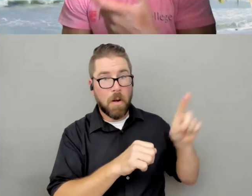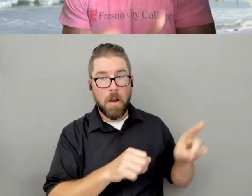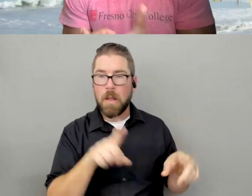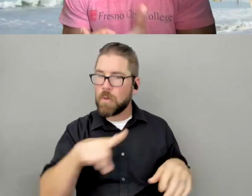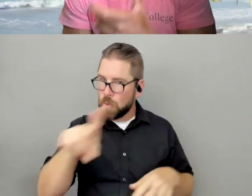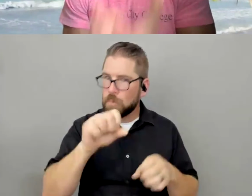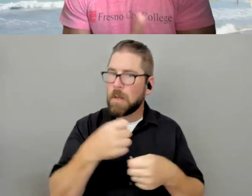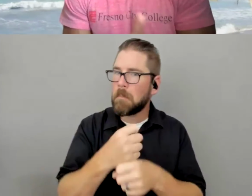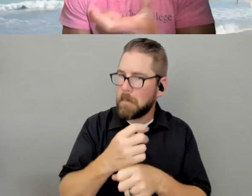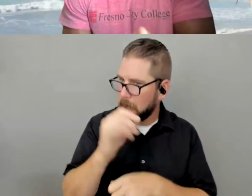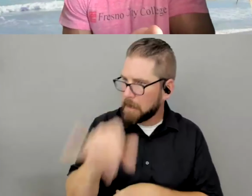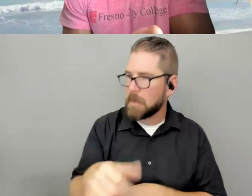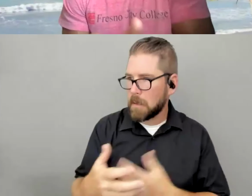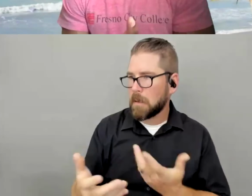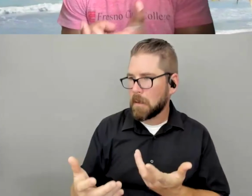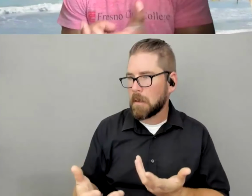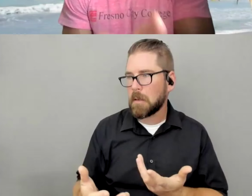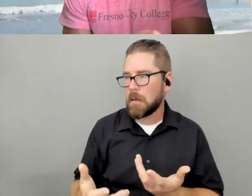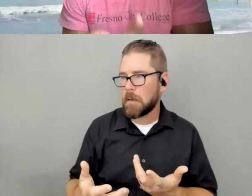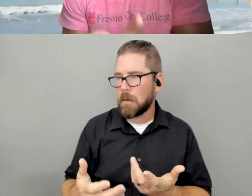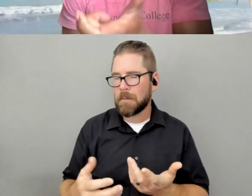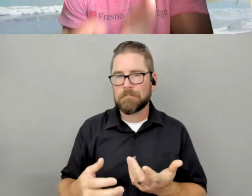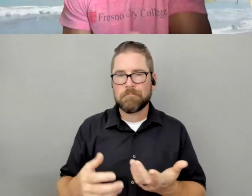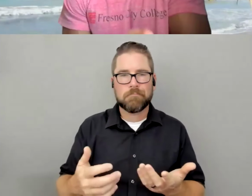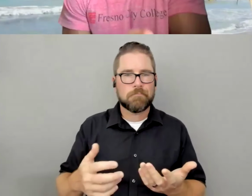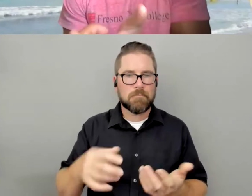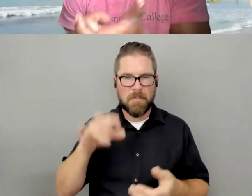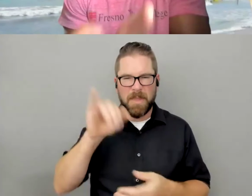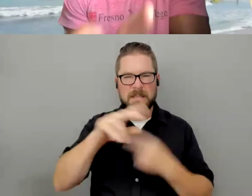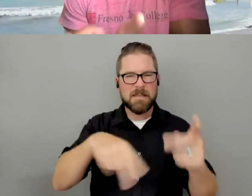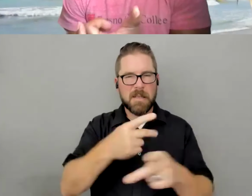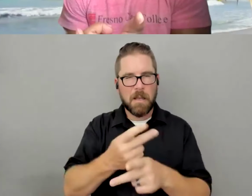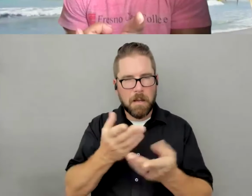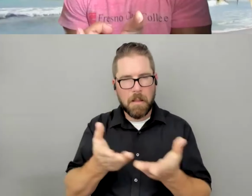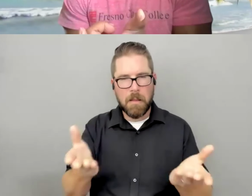So just different things that come up to where we can help each other when we're having these conversations and we're communicating,